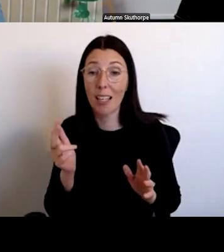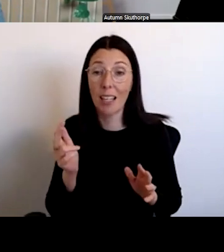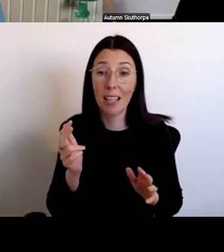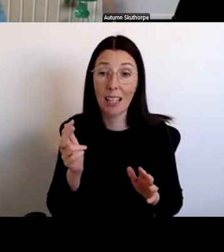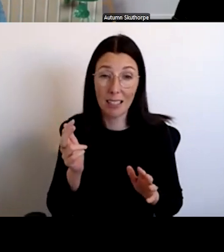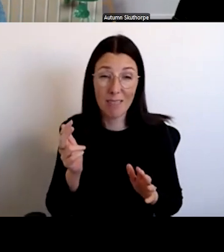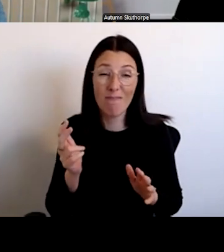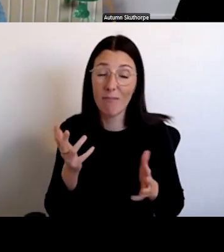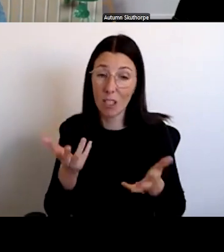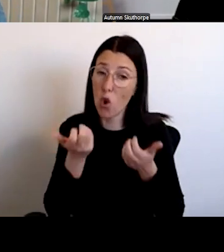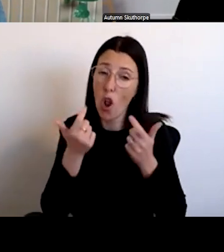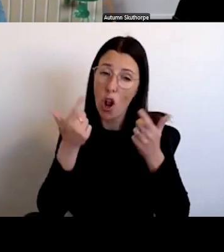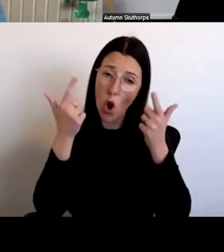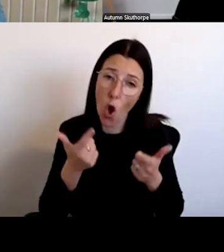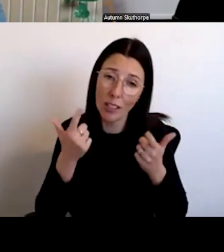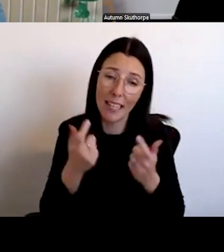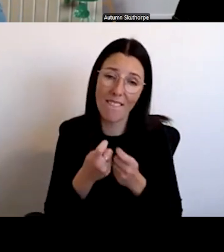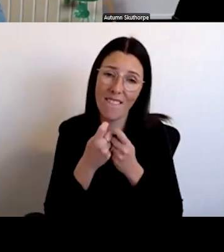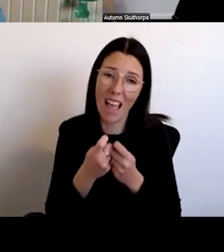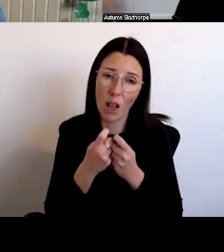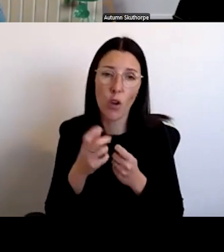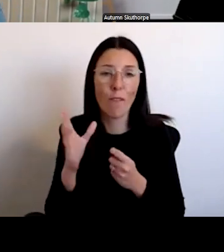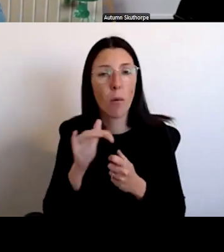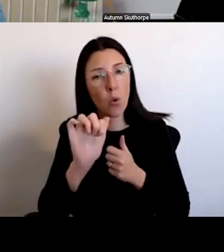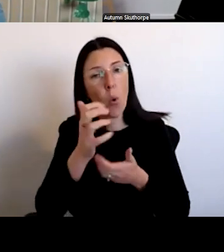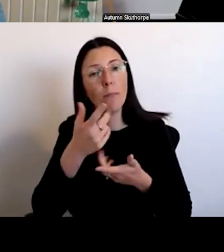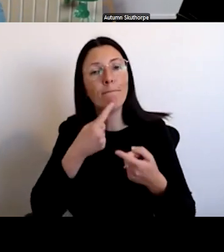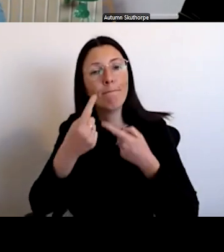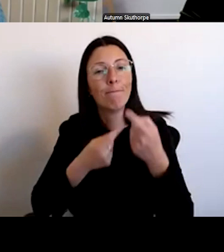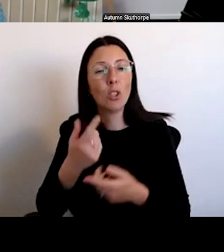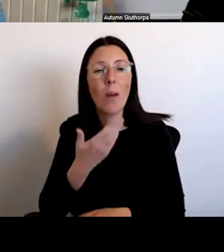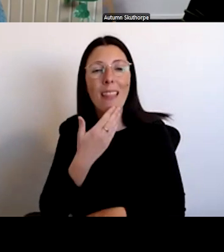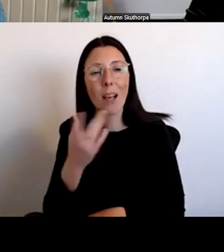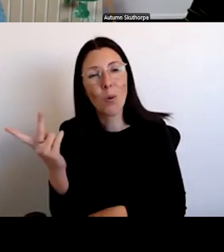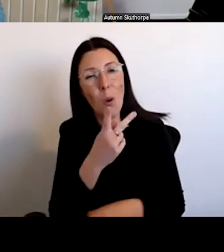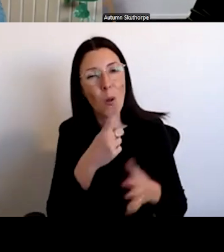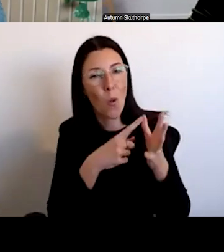from that. So I would very warmly like to thank both Autumn and David for joining us and for